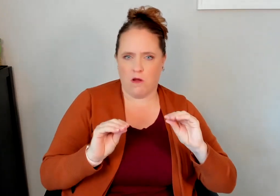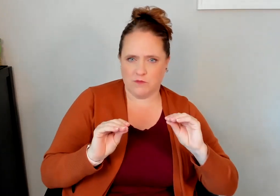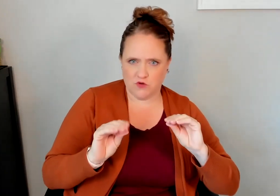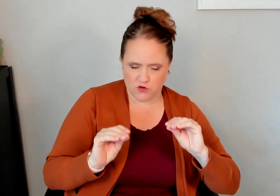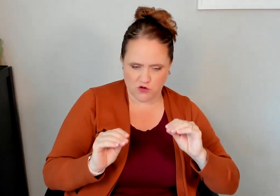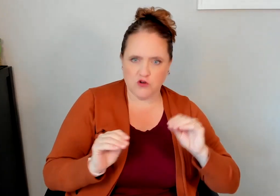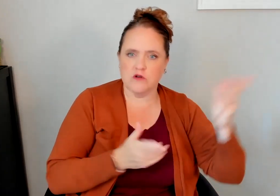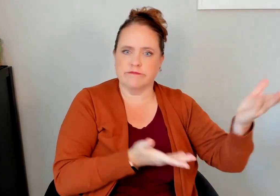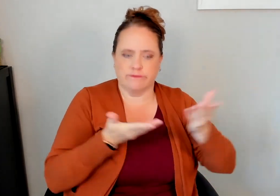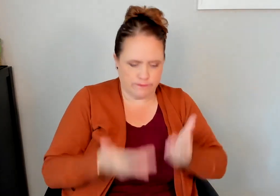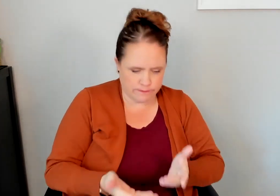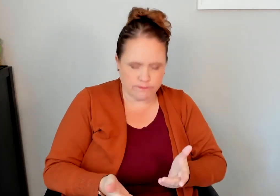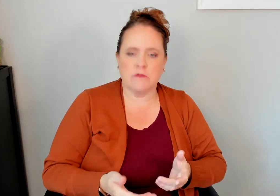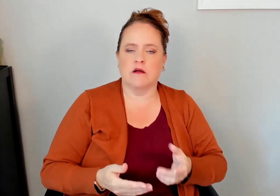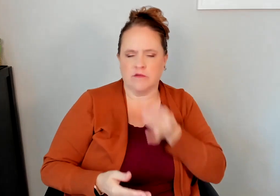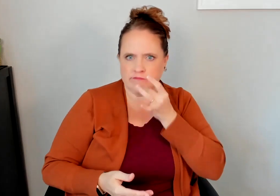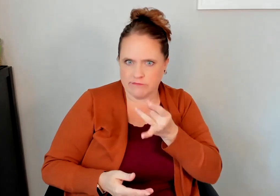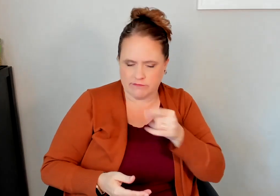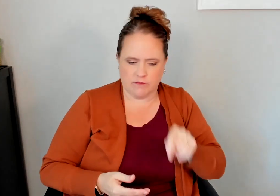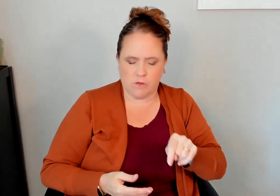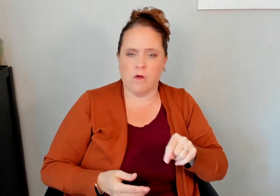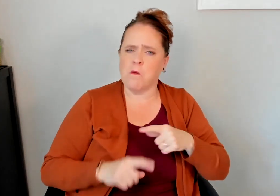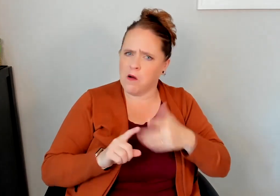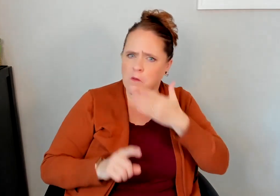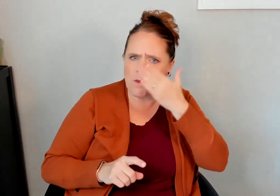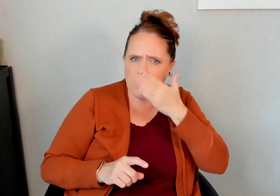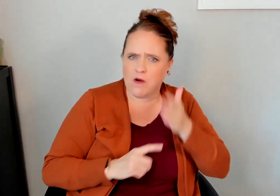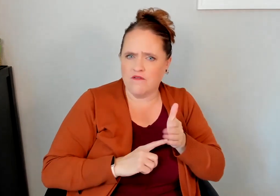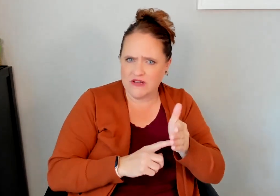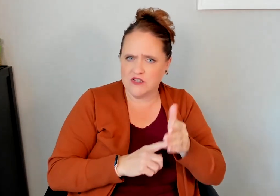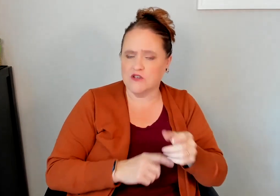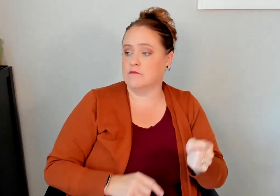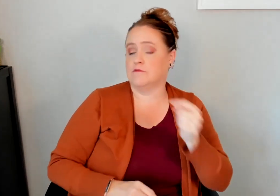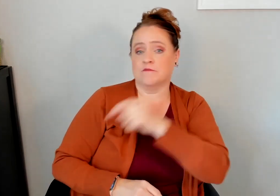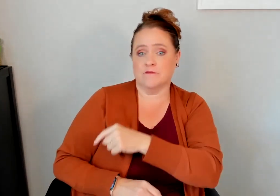and when it was brought to the table it was very good by the way it smelled a little fishy and my